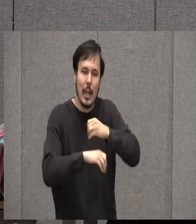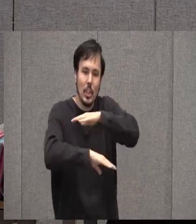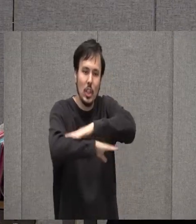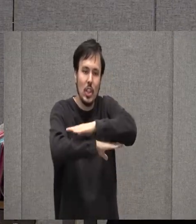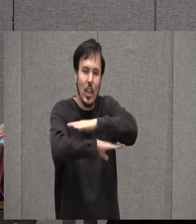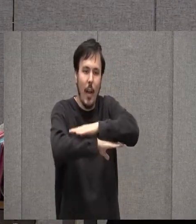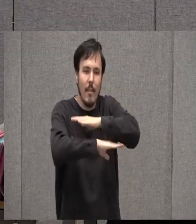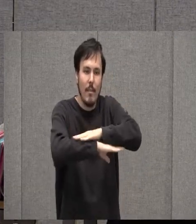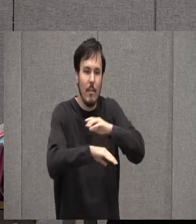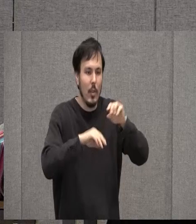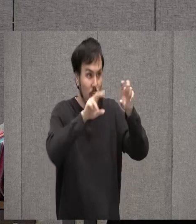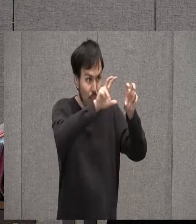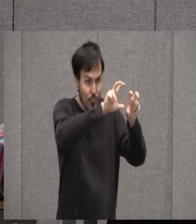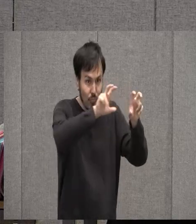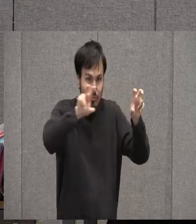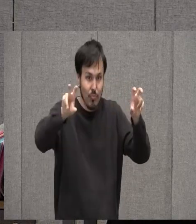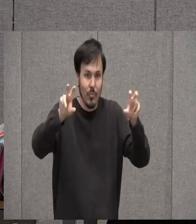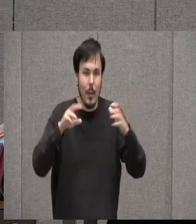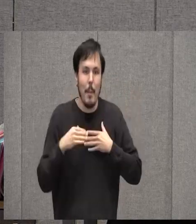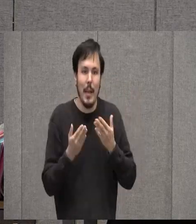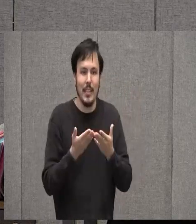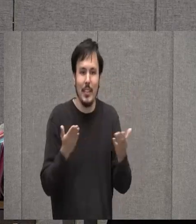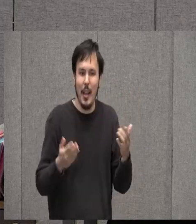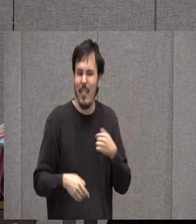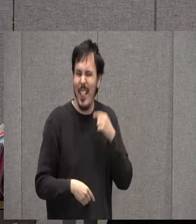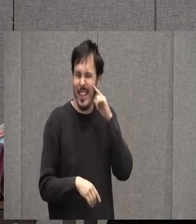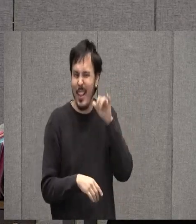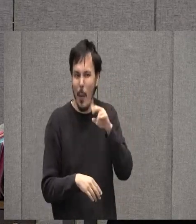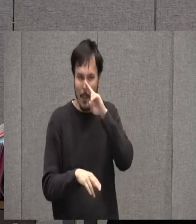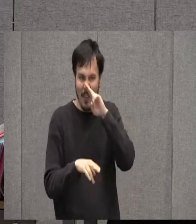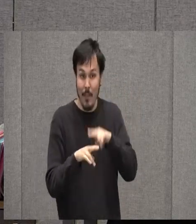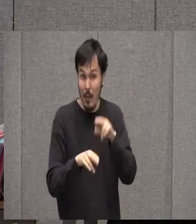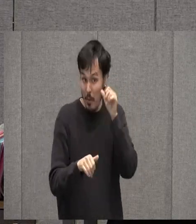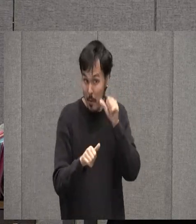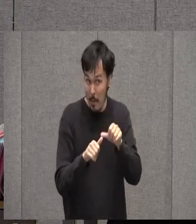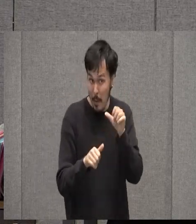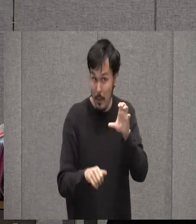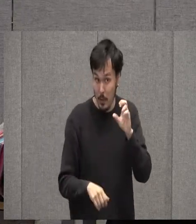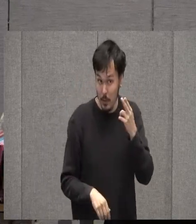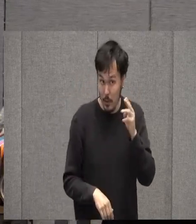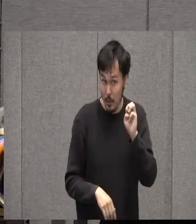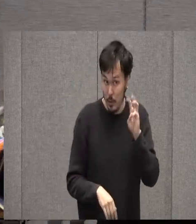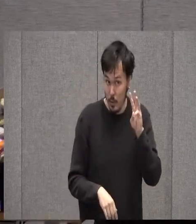on top of it, which I think would be really fun. Because remember, Chewbacca's gonna live in here